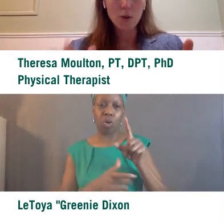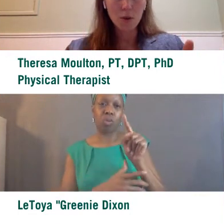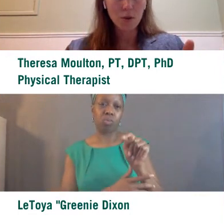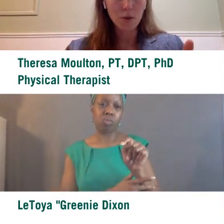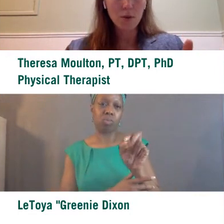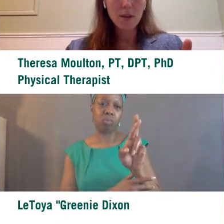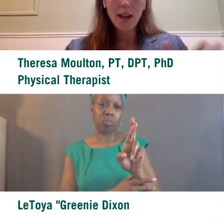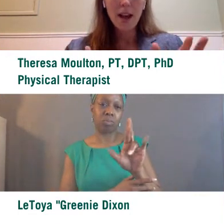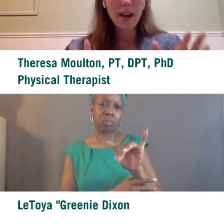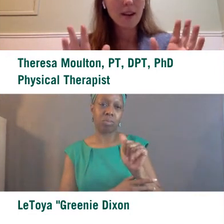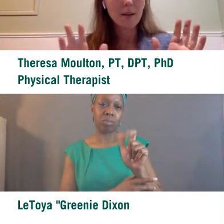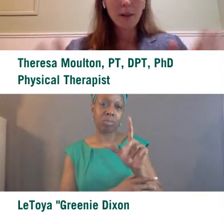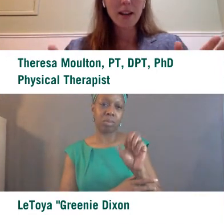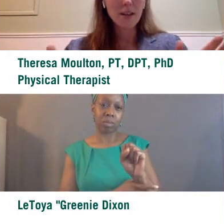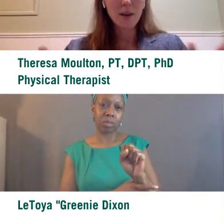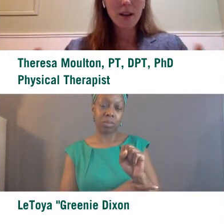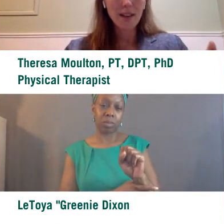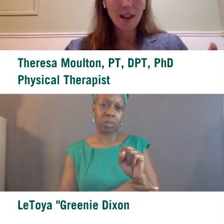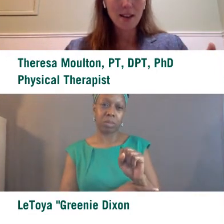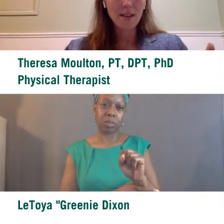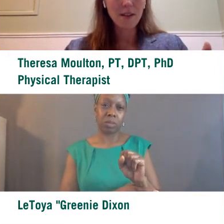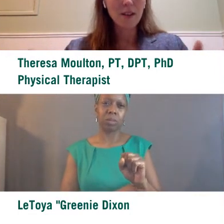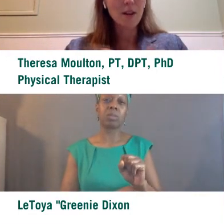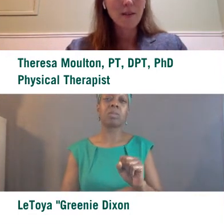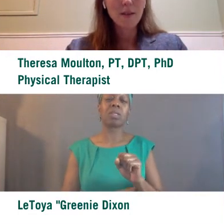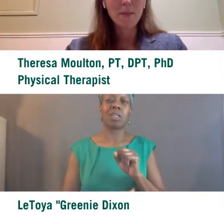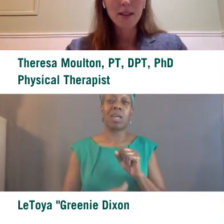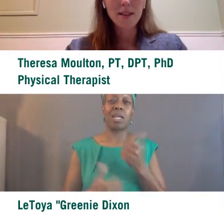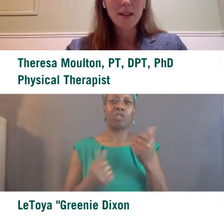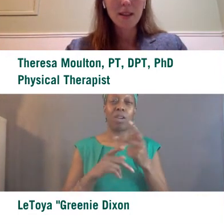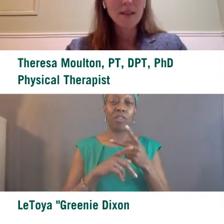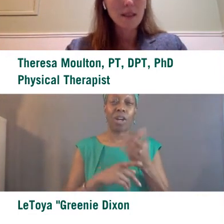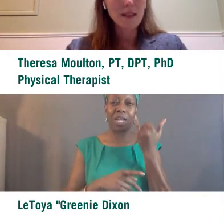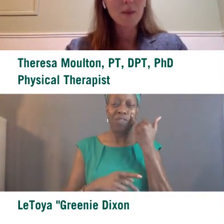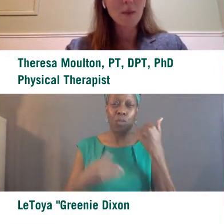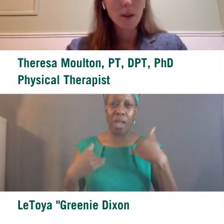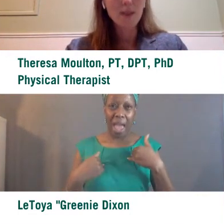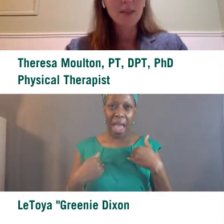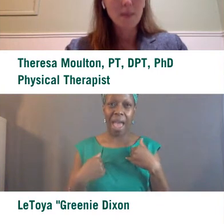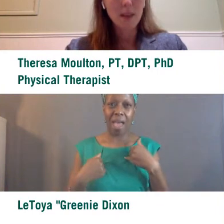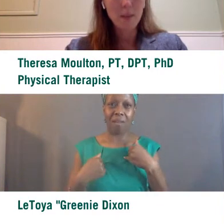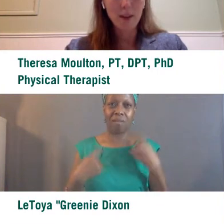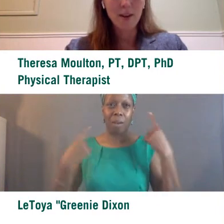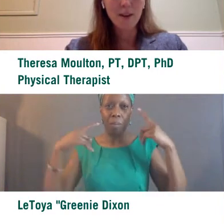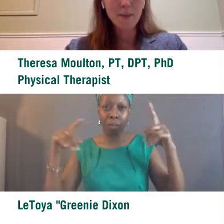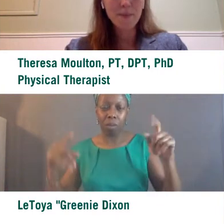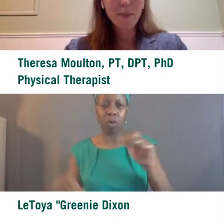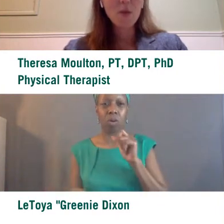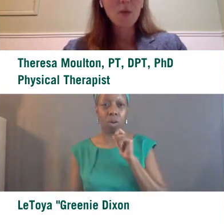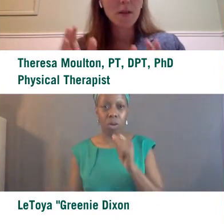or don't you, and in a blinded way, at the end of it you have somebody say the thing that we wanted to make better.